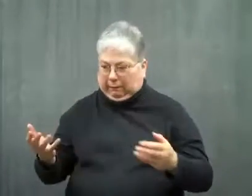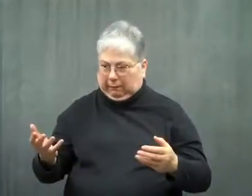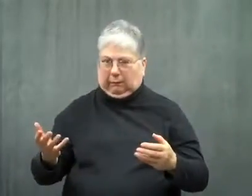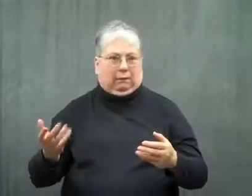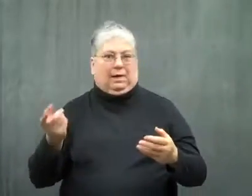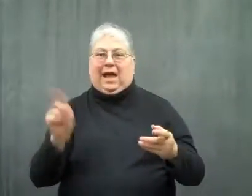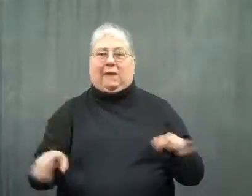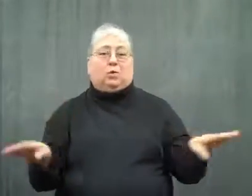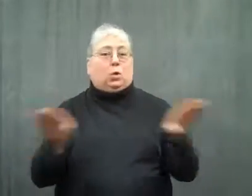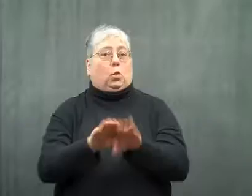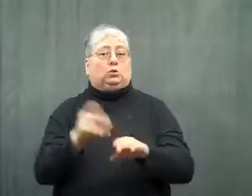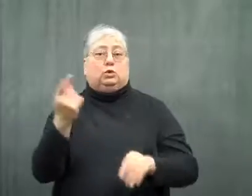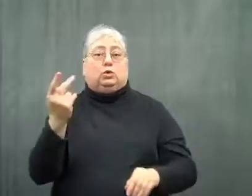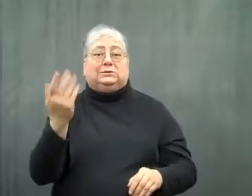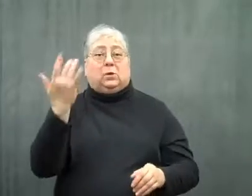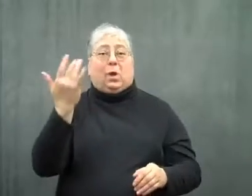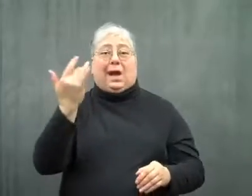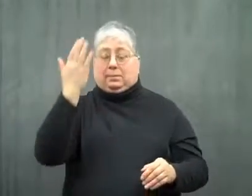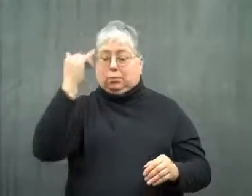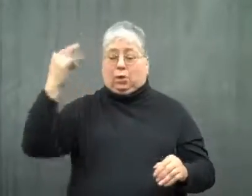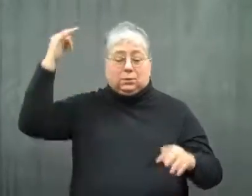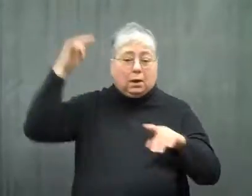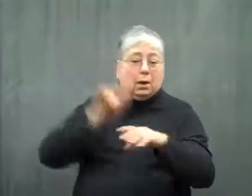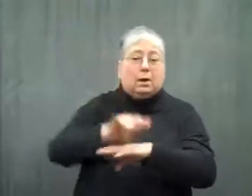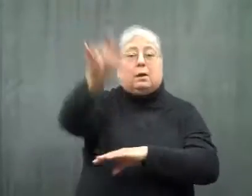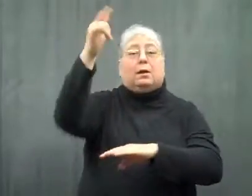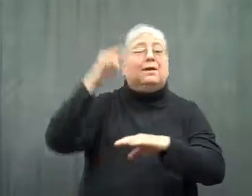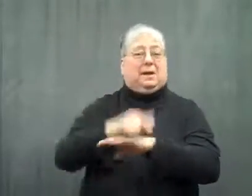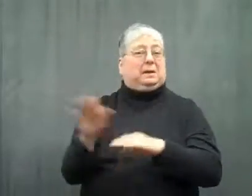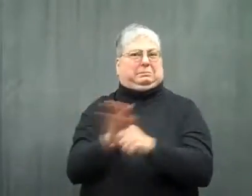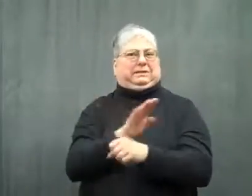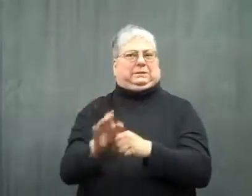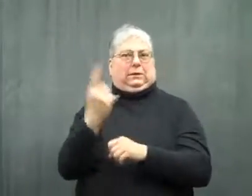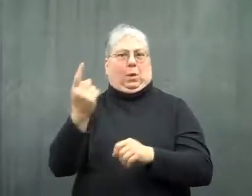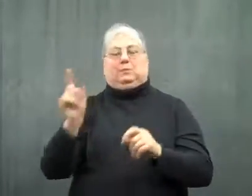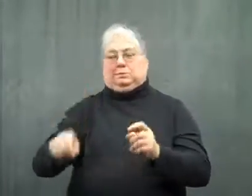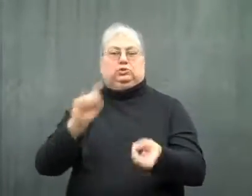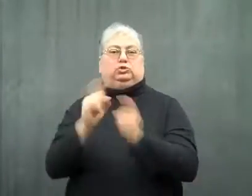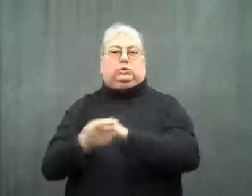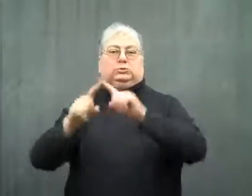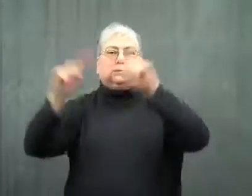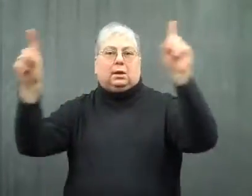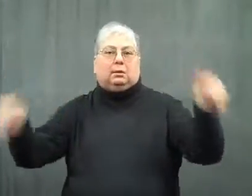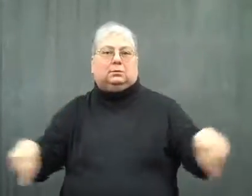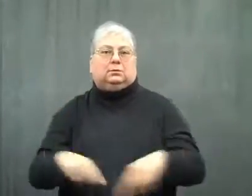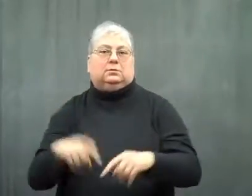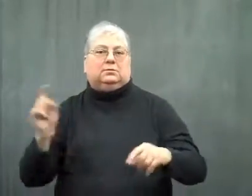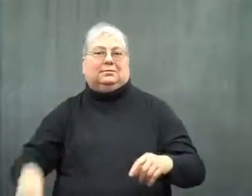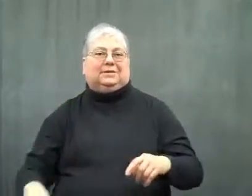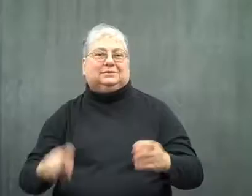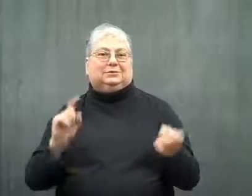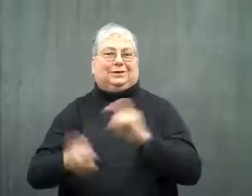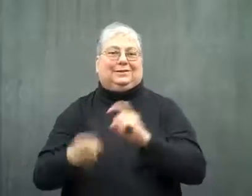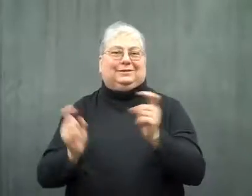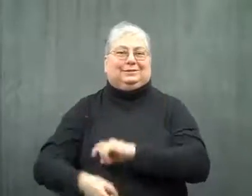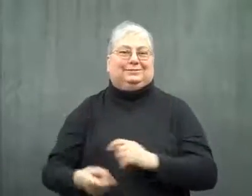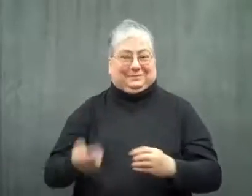They had to shut down to change the signs on the busiest runways.